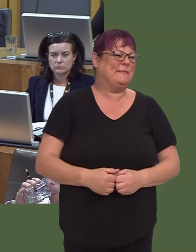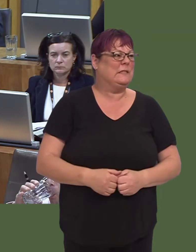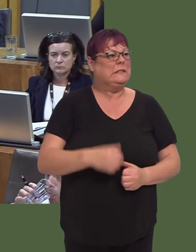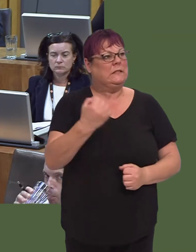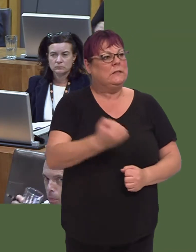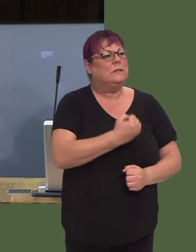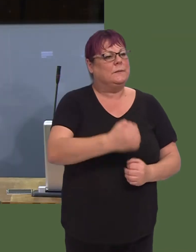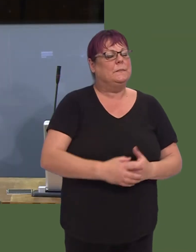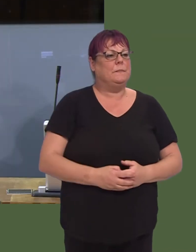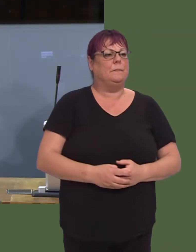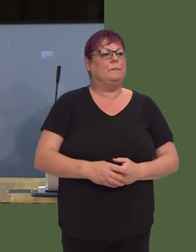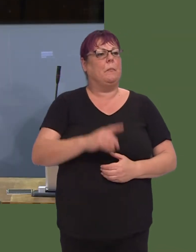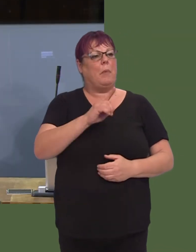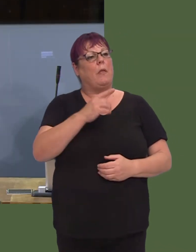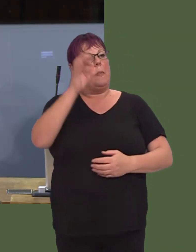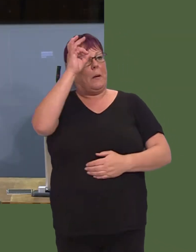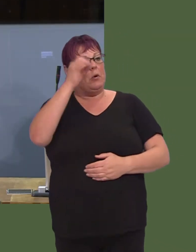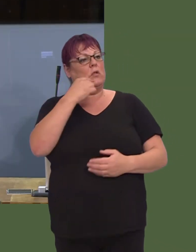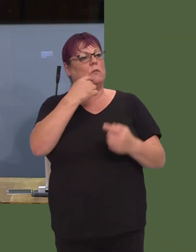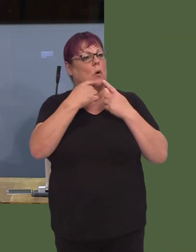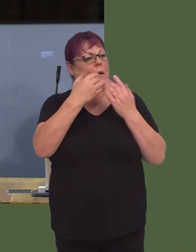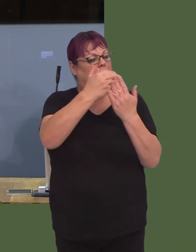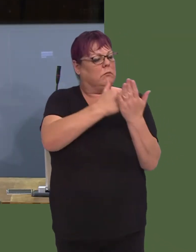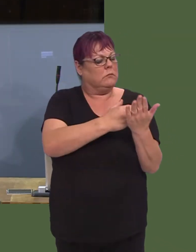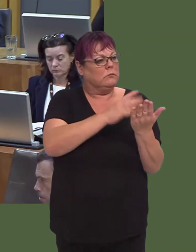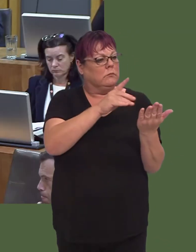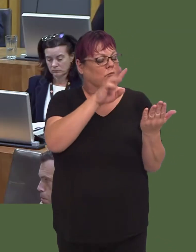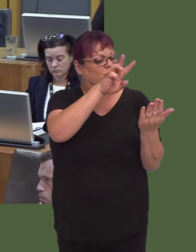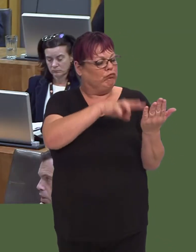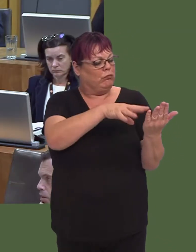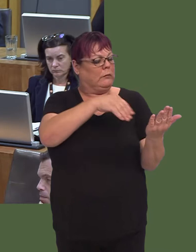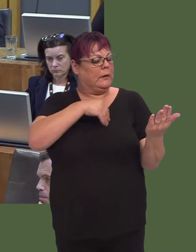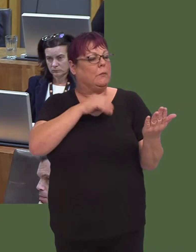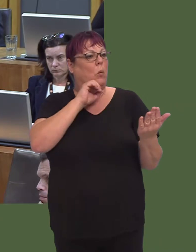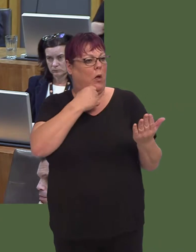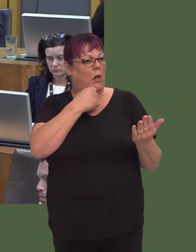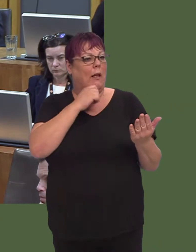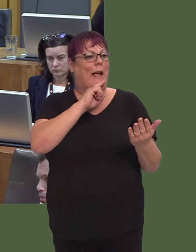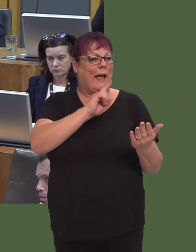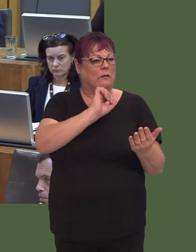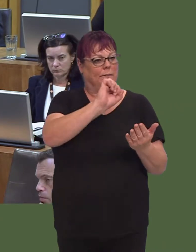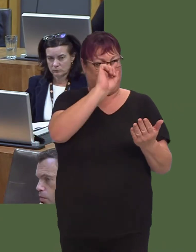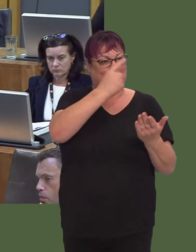of doing it, but we will, nevertheless, take into account, of course, what the commissioner has said, and all relevant factors regarding the decision.